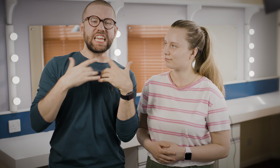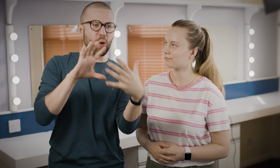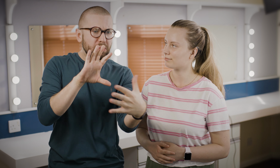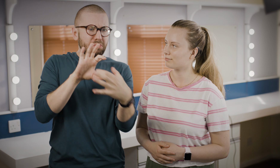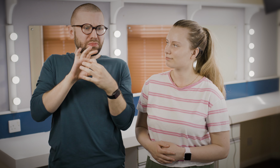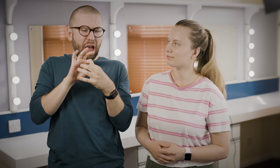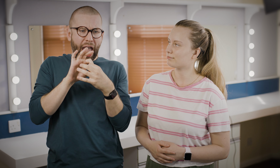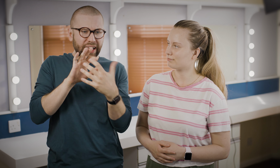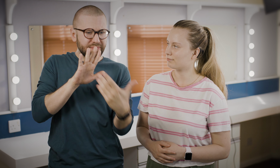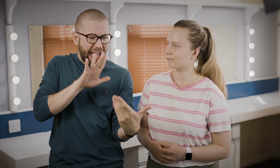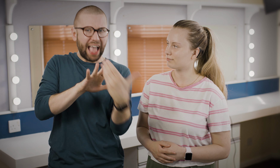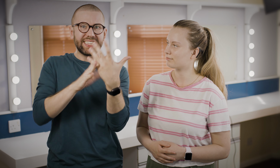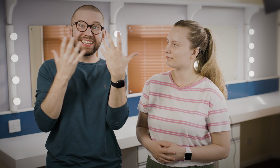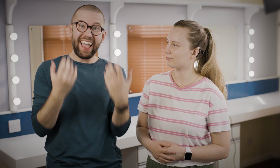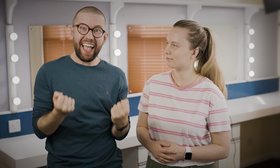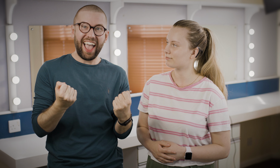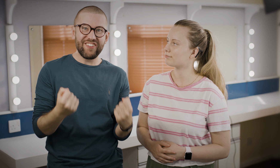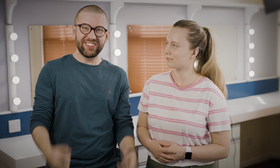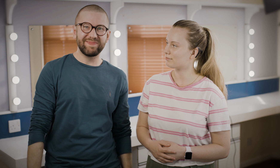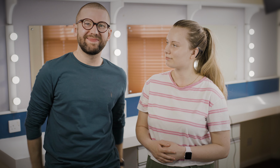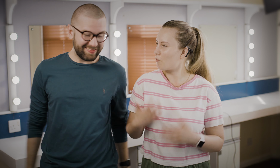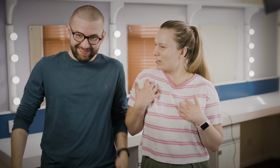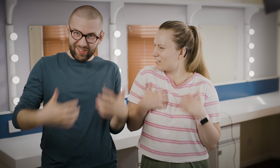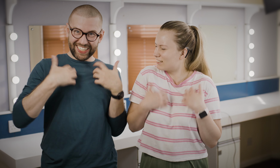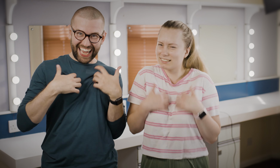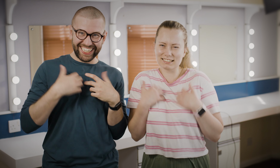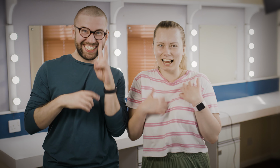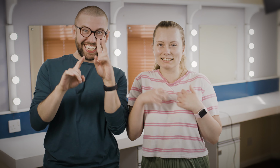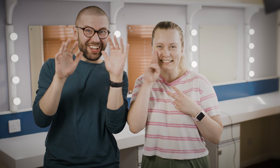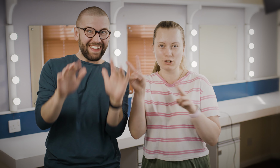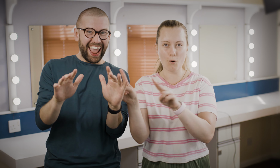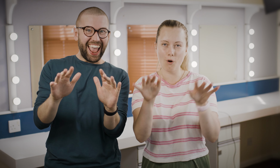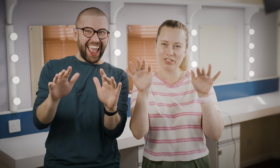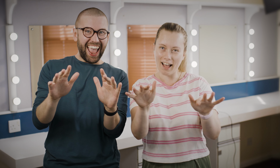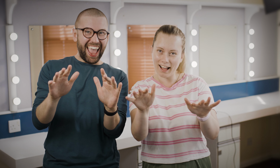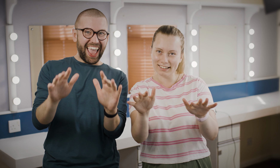and audience at the centre of their work. We're excited to see you there!